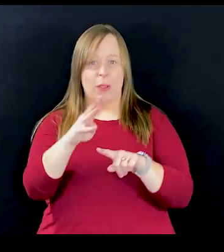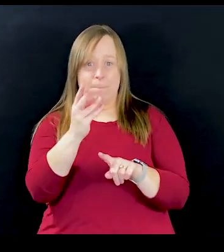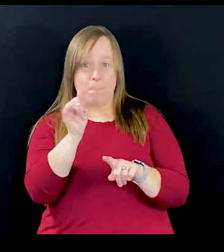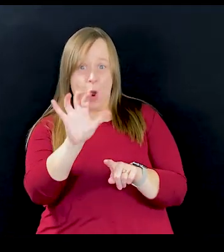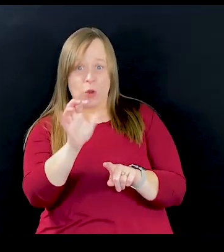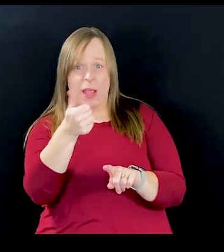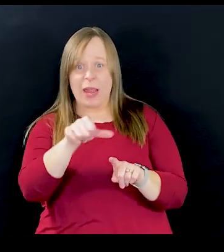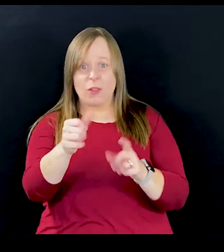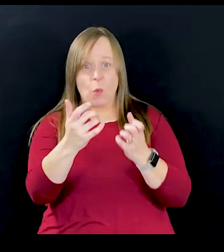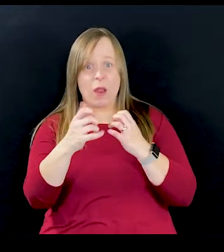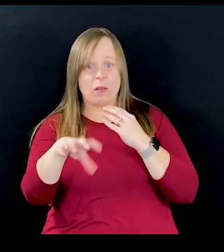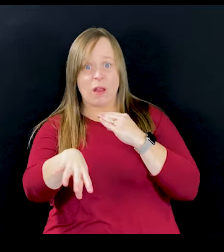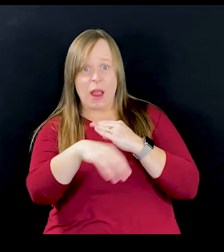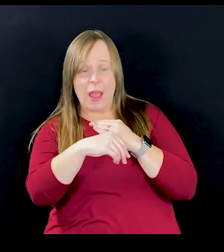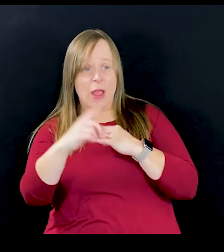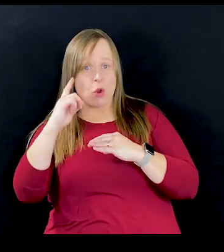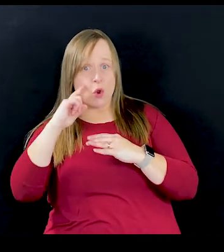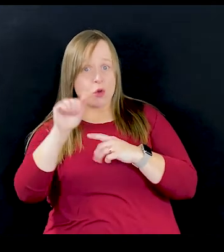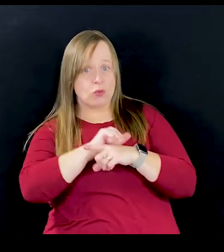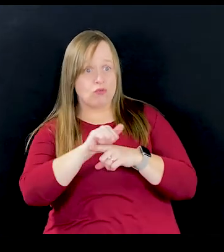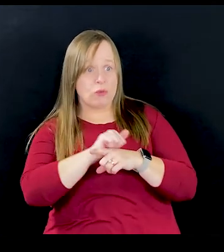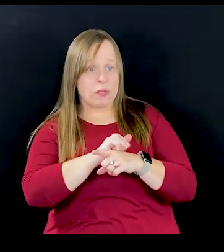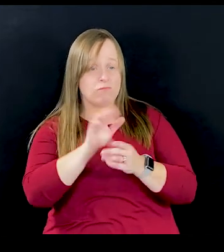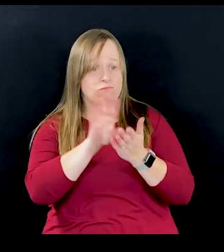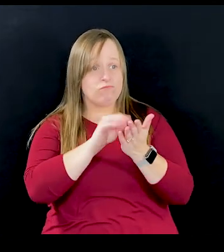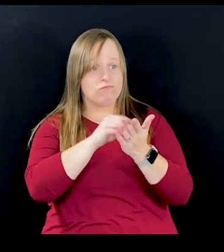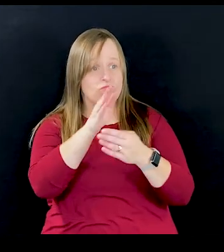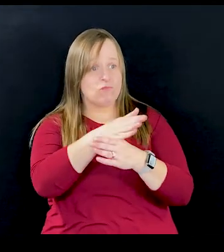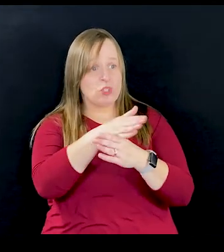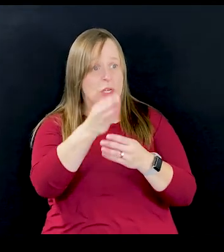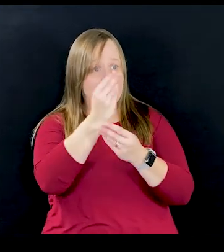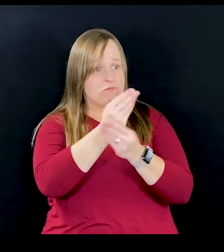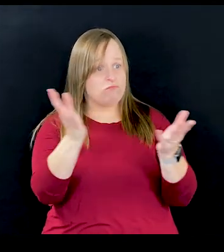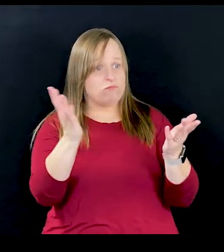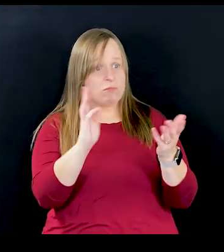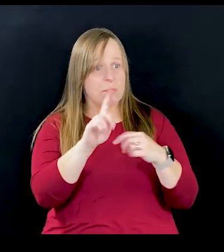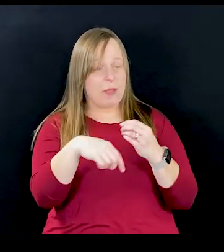Marc, is there anything that you heard in your training that would speak to that?